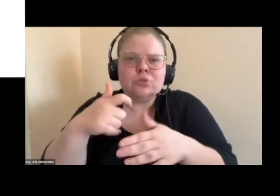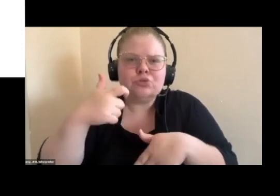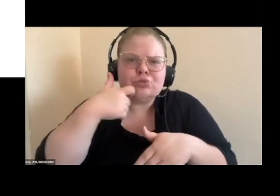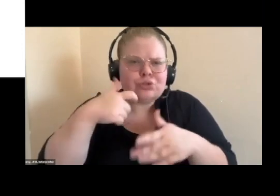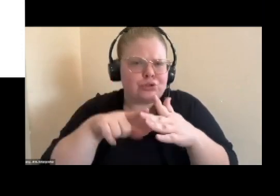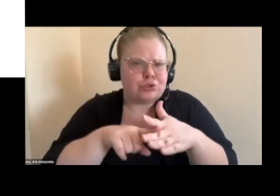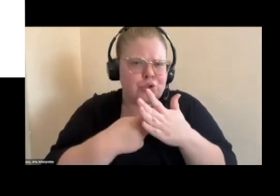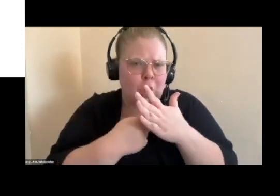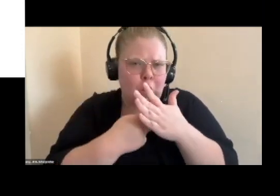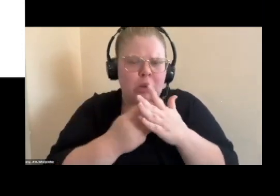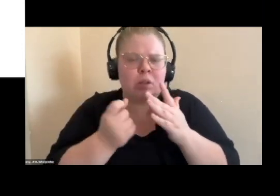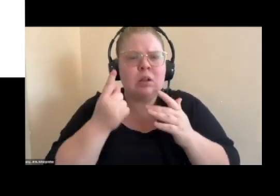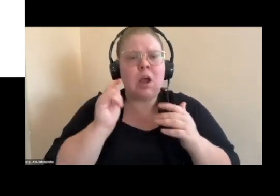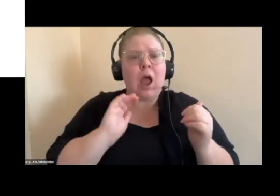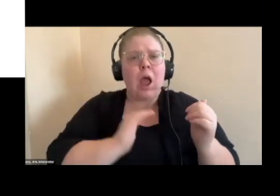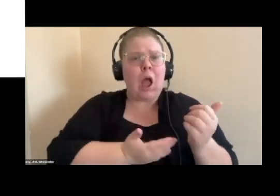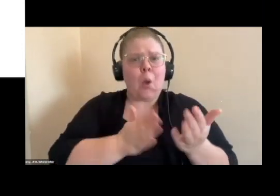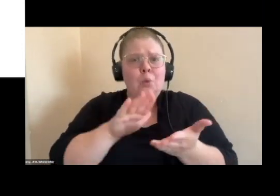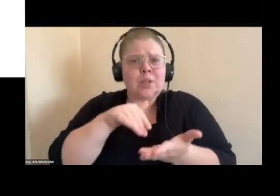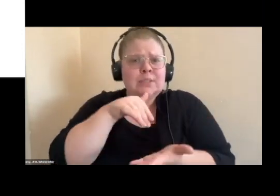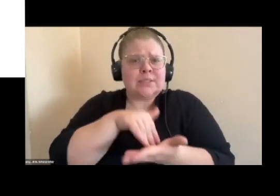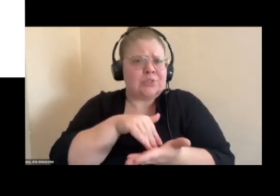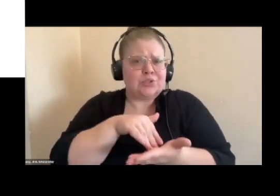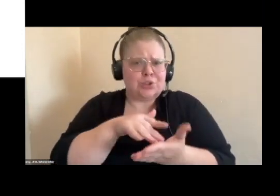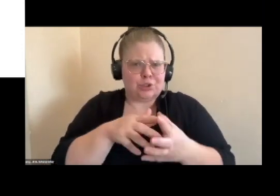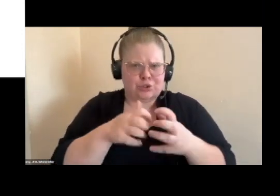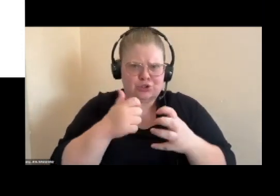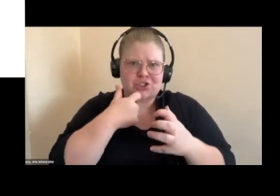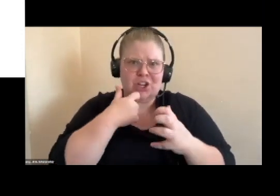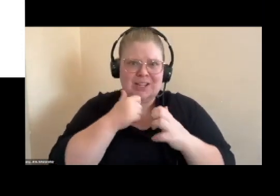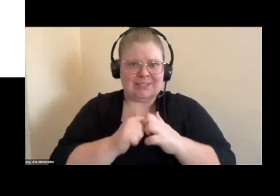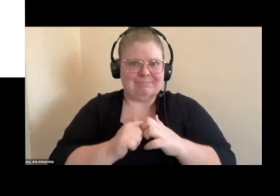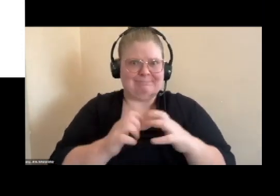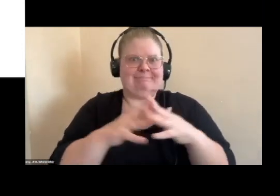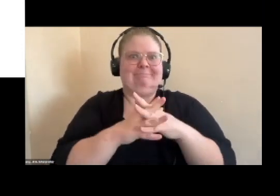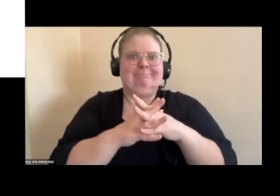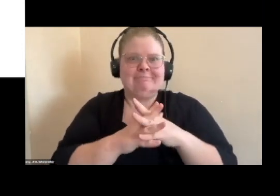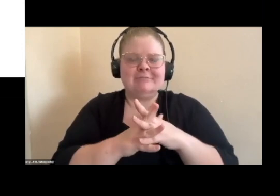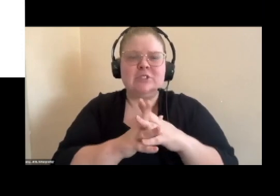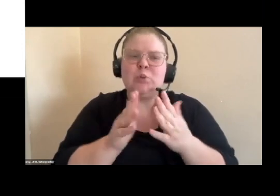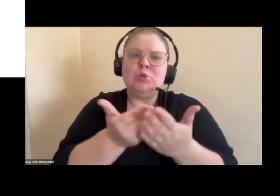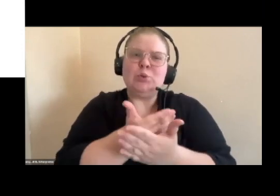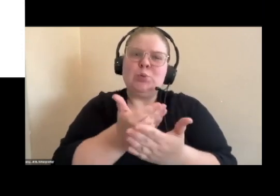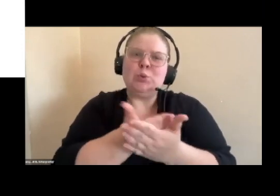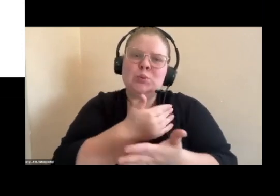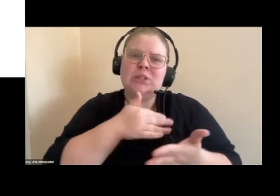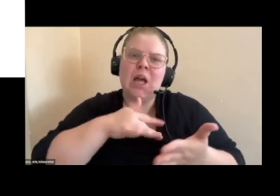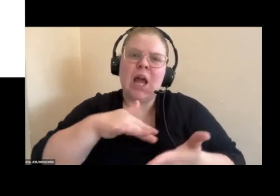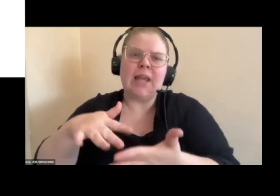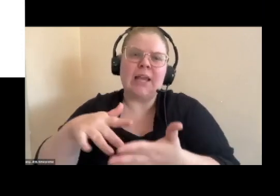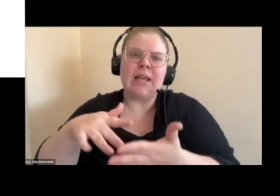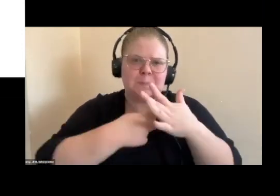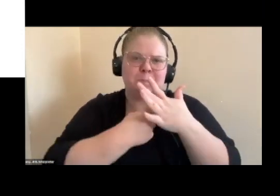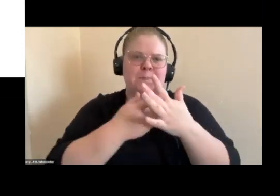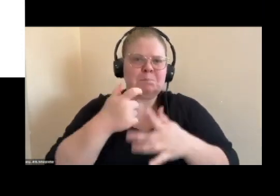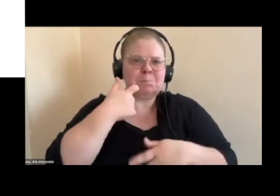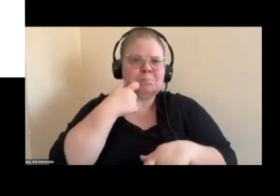our center is just being developed. But we'll provide some important information around